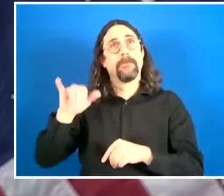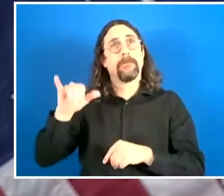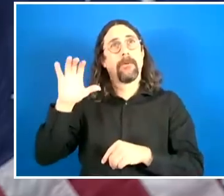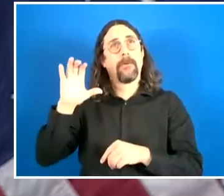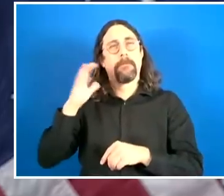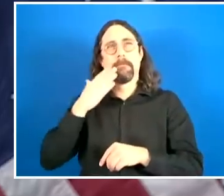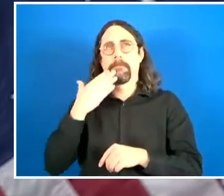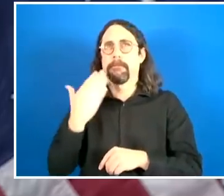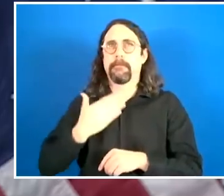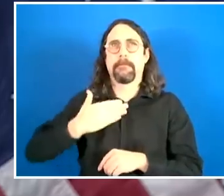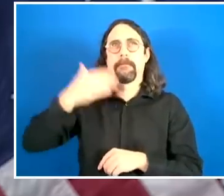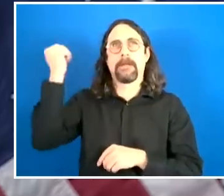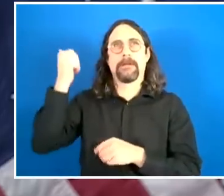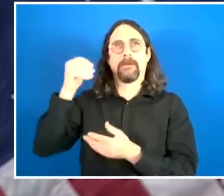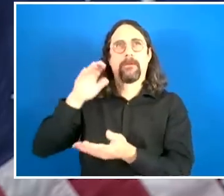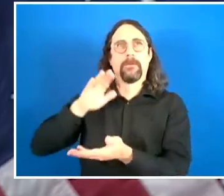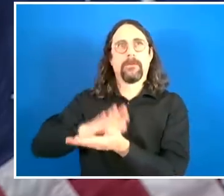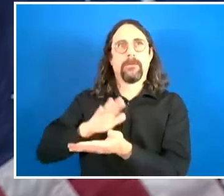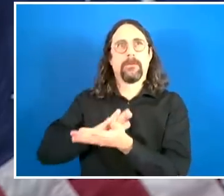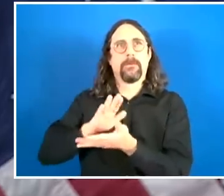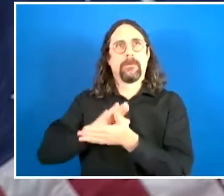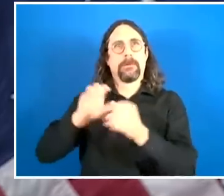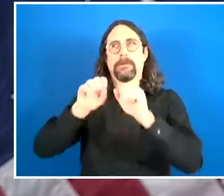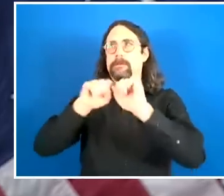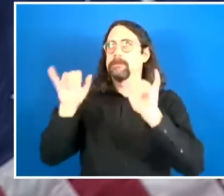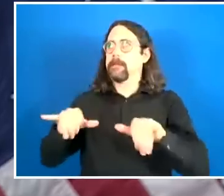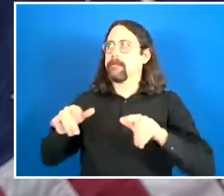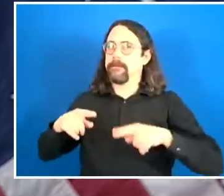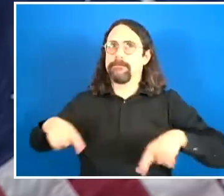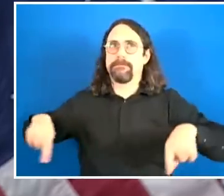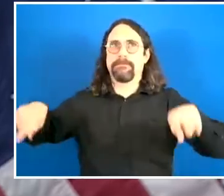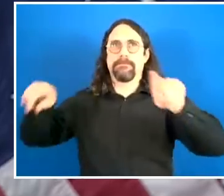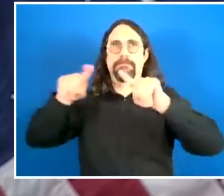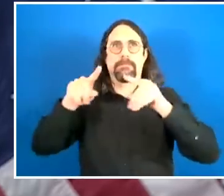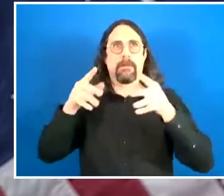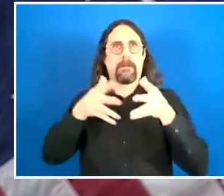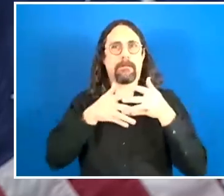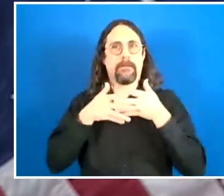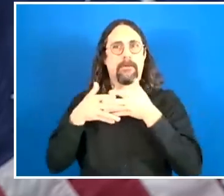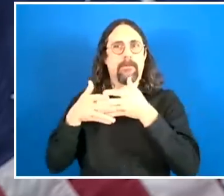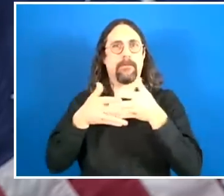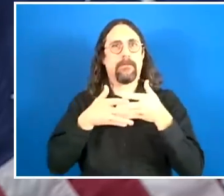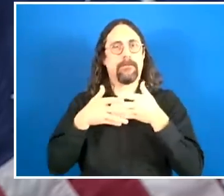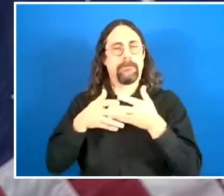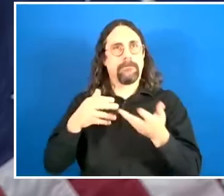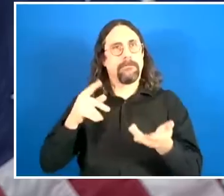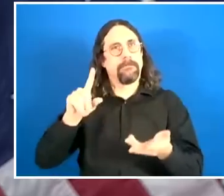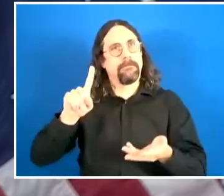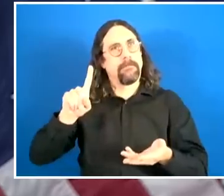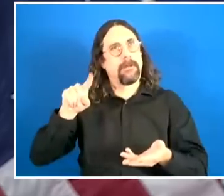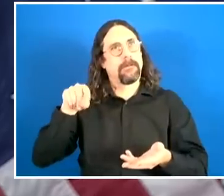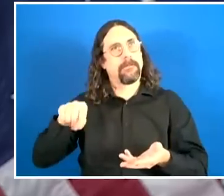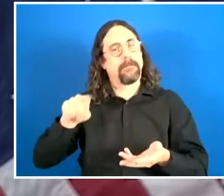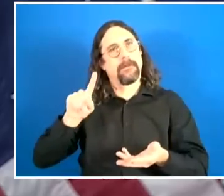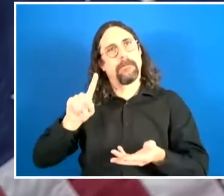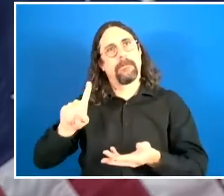1.1 MILLION KIDS IN THE FACE OF A PANDEMIC HAD TO